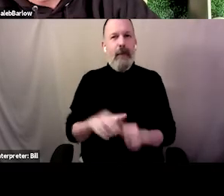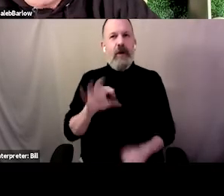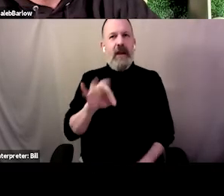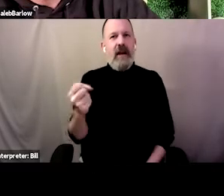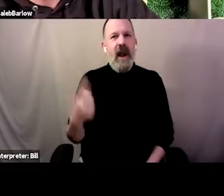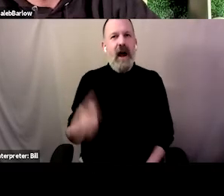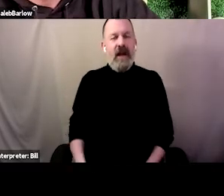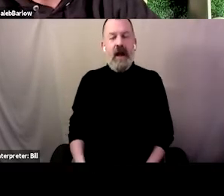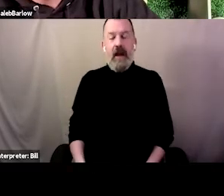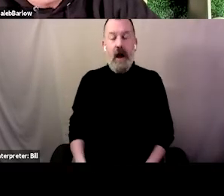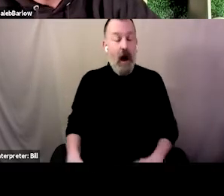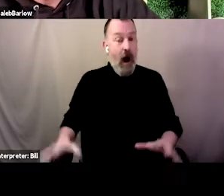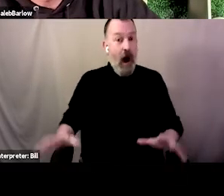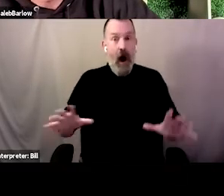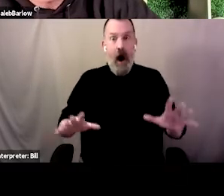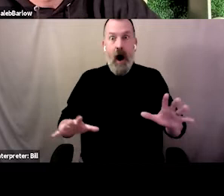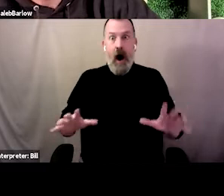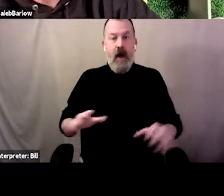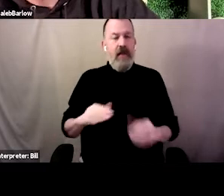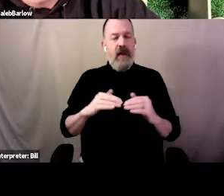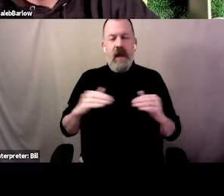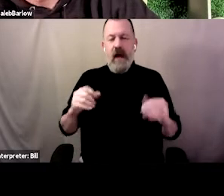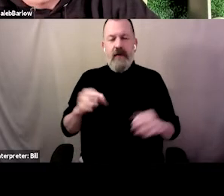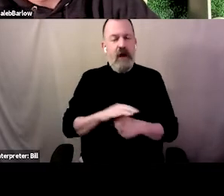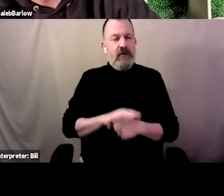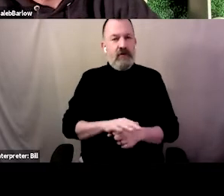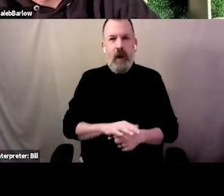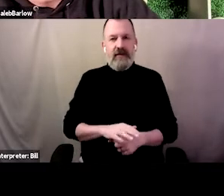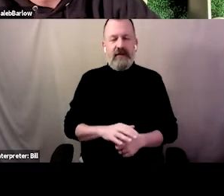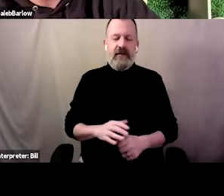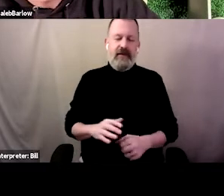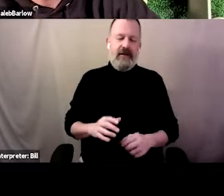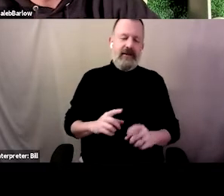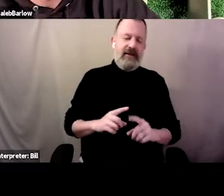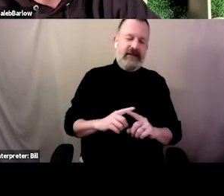dropping and the level of stress, obviously not quite the same severity, but you know it.